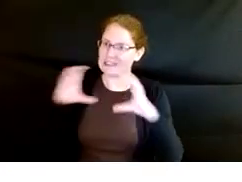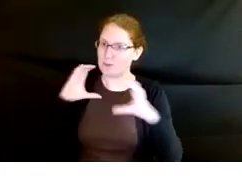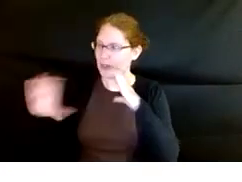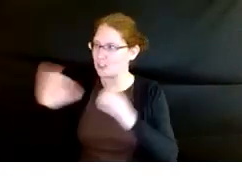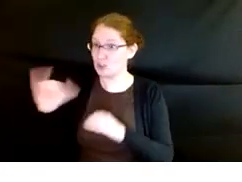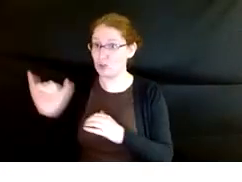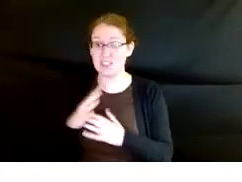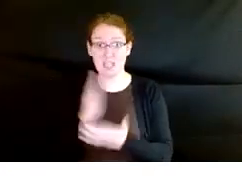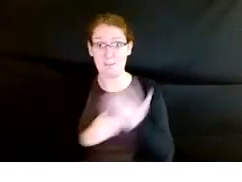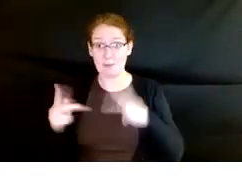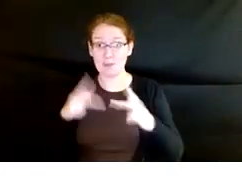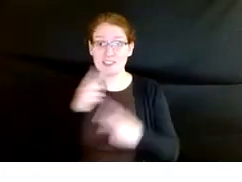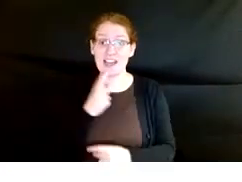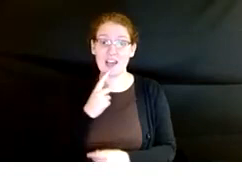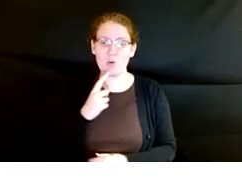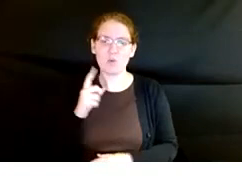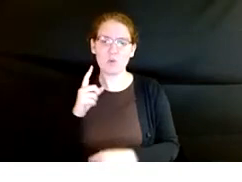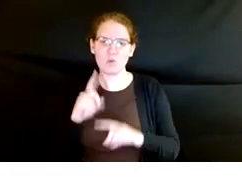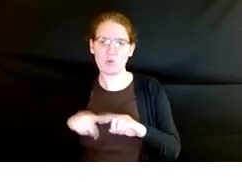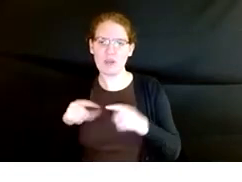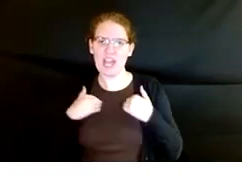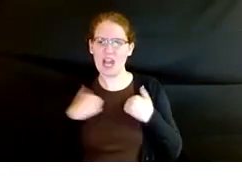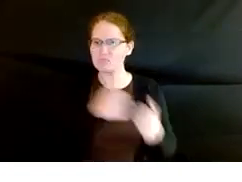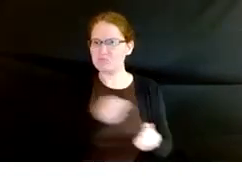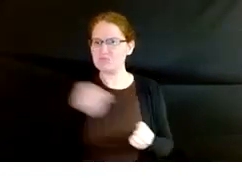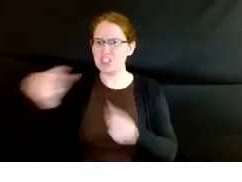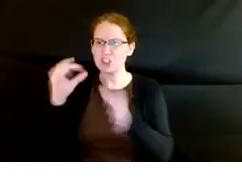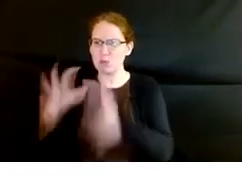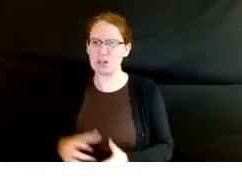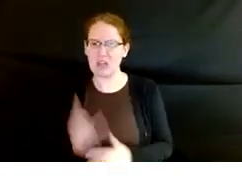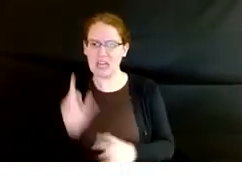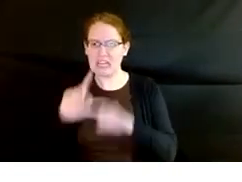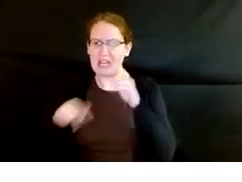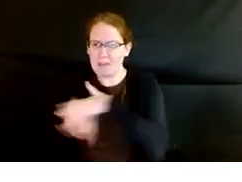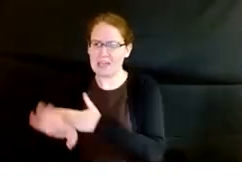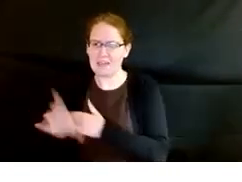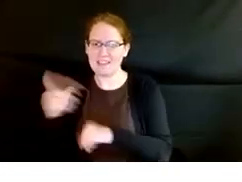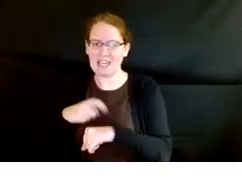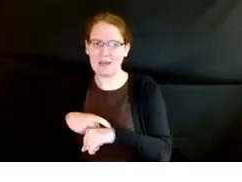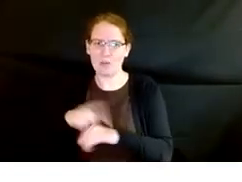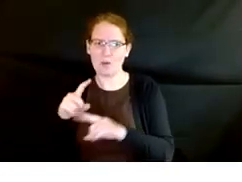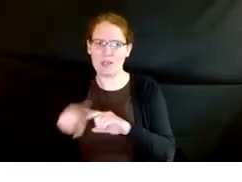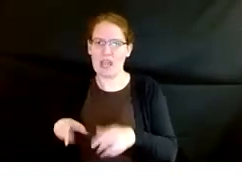uh say we can't allow an on-site interpreter uh during this time and that's not true uh people